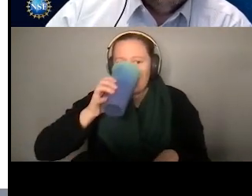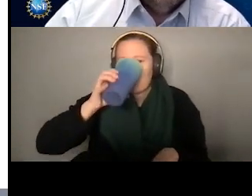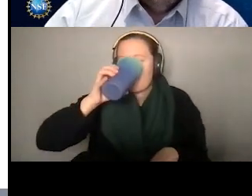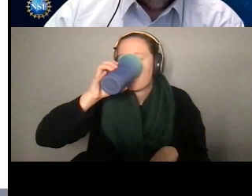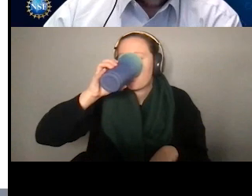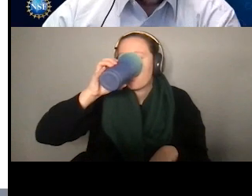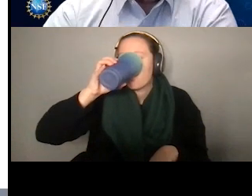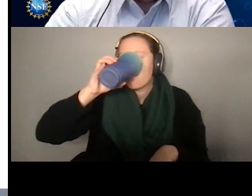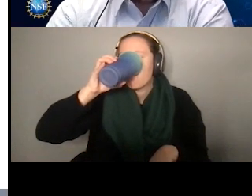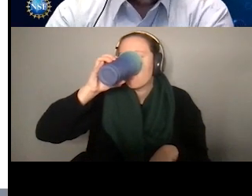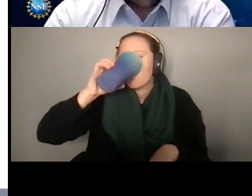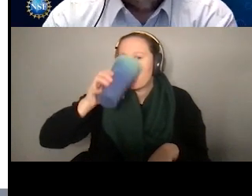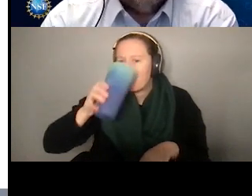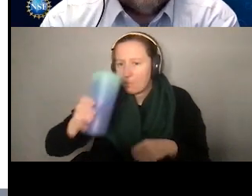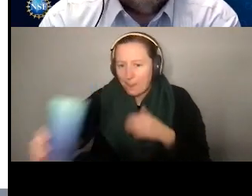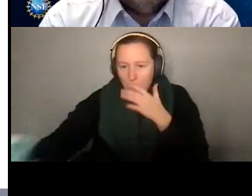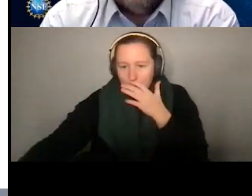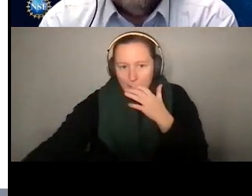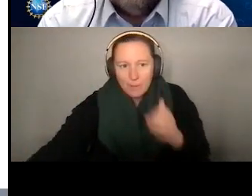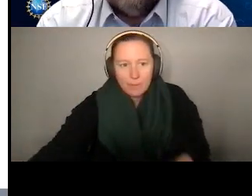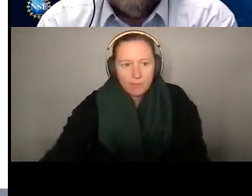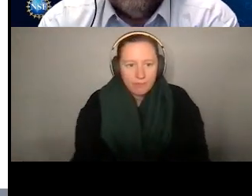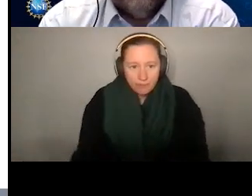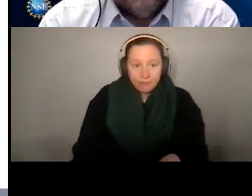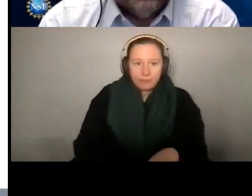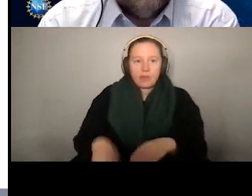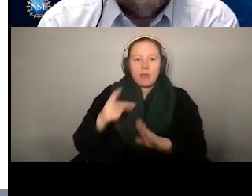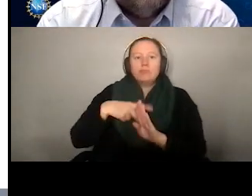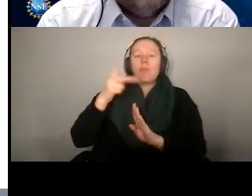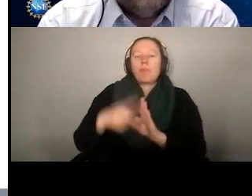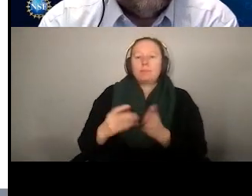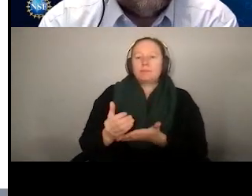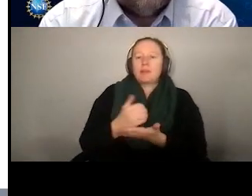I want to talk a little bit about the program income reporting requirement.